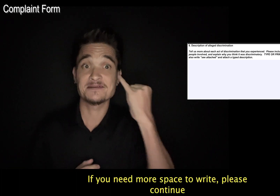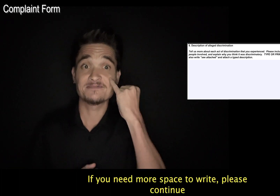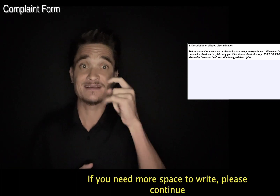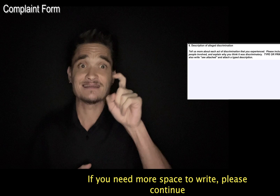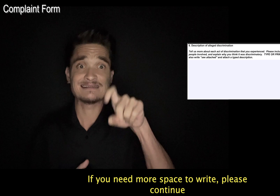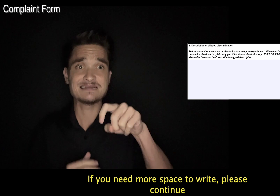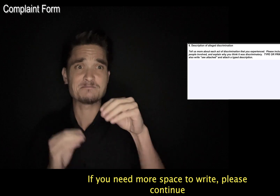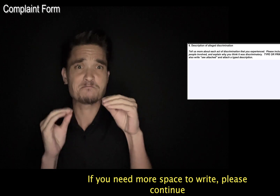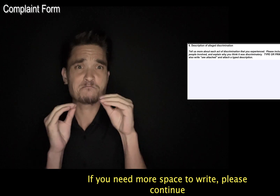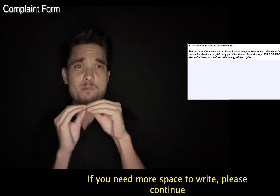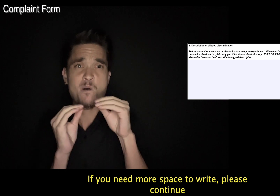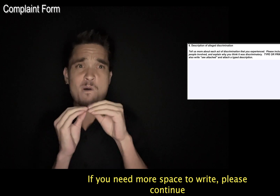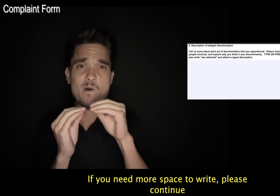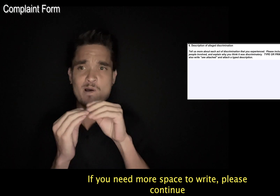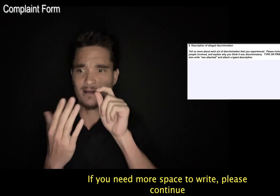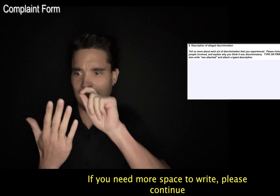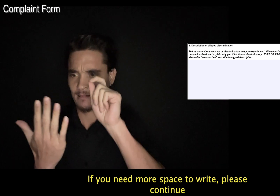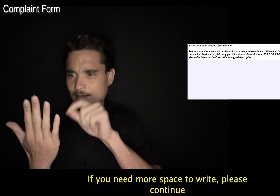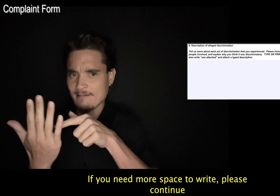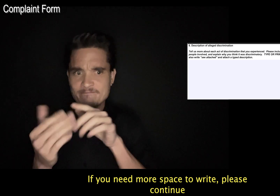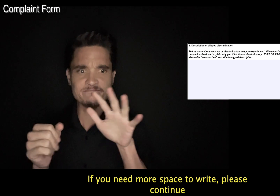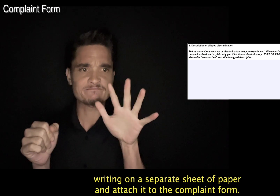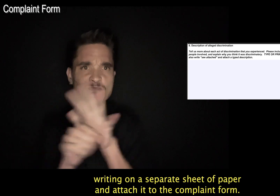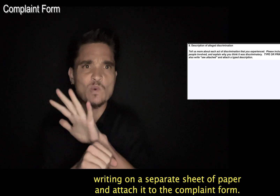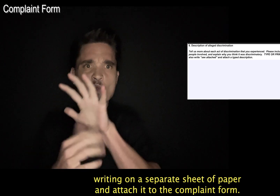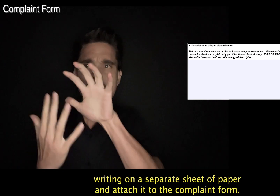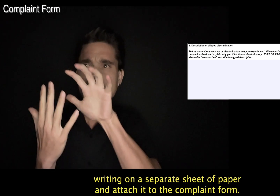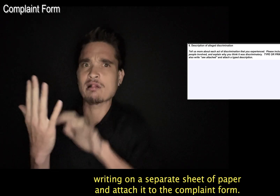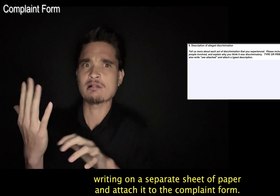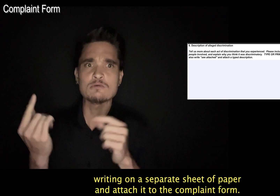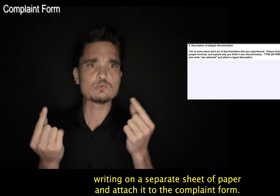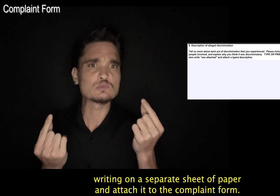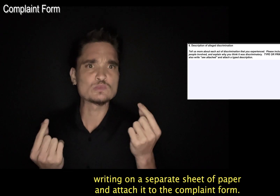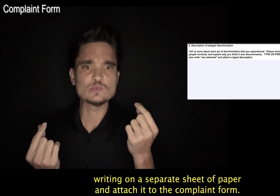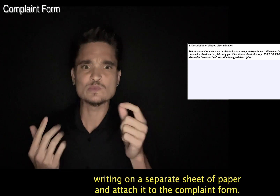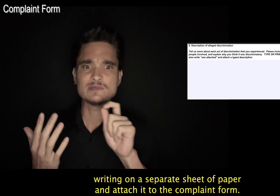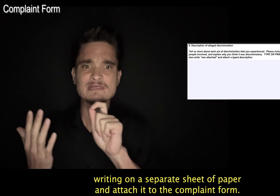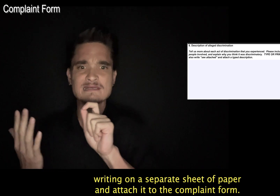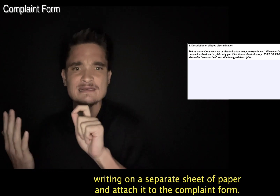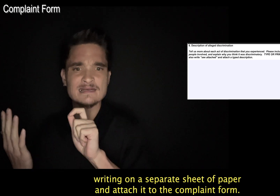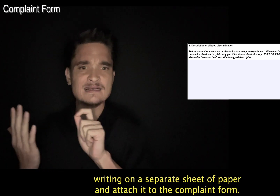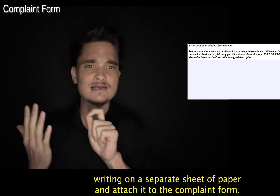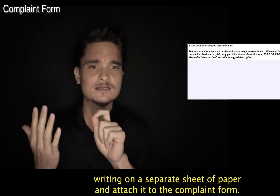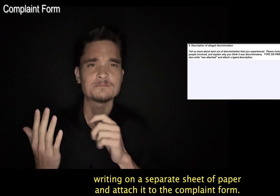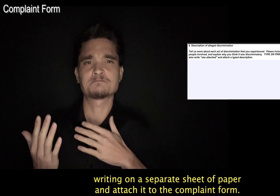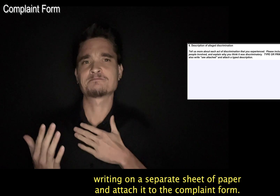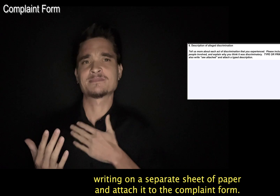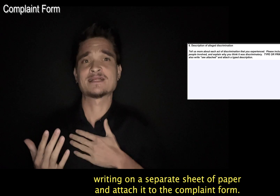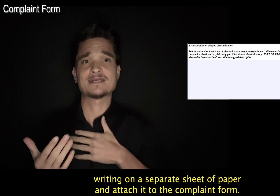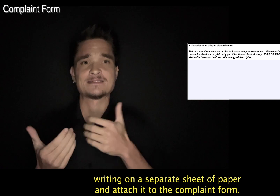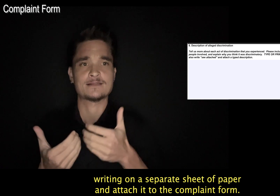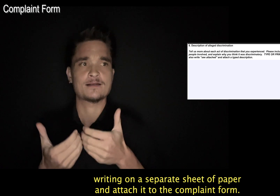If you need more space to write, please continue writing on a separate sheet of paper and attach it to the complaint form.